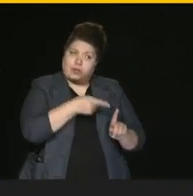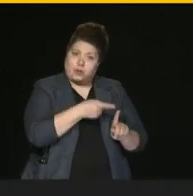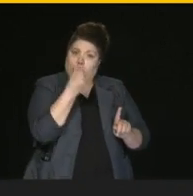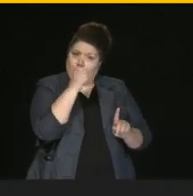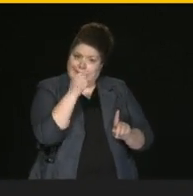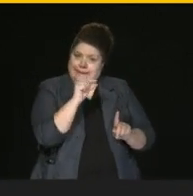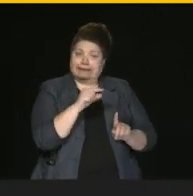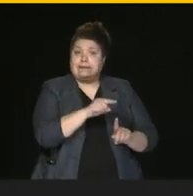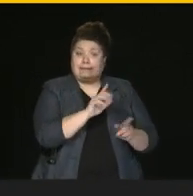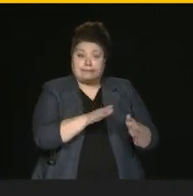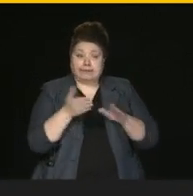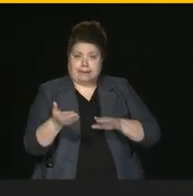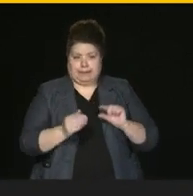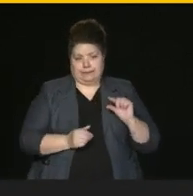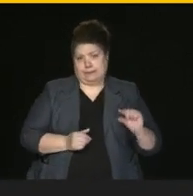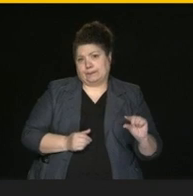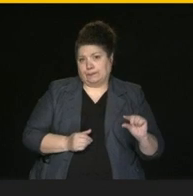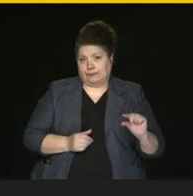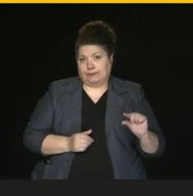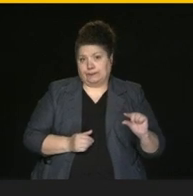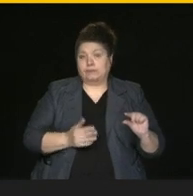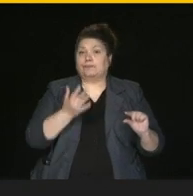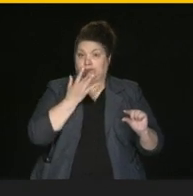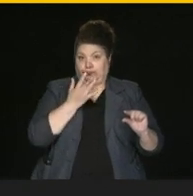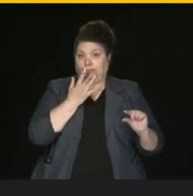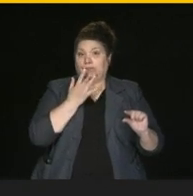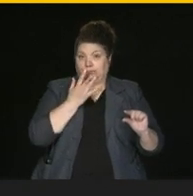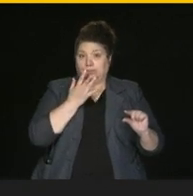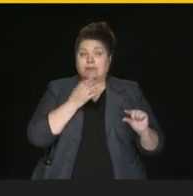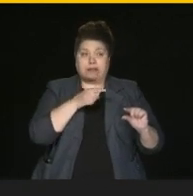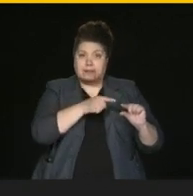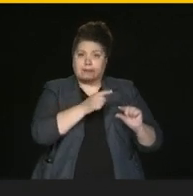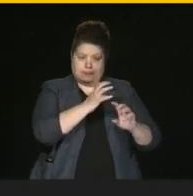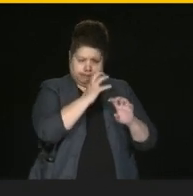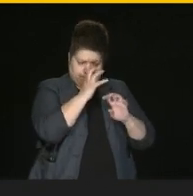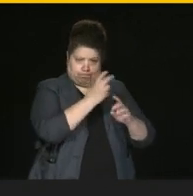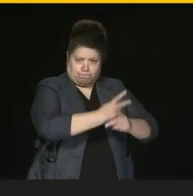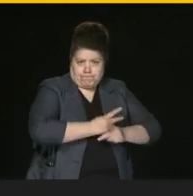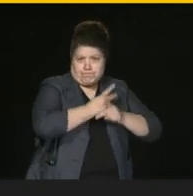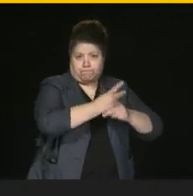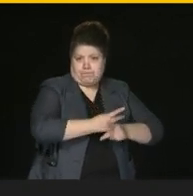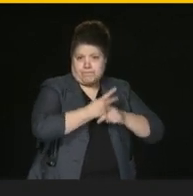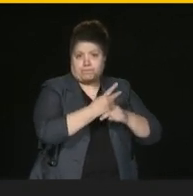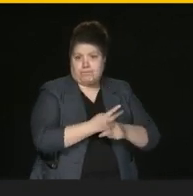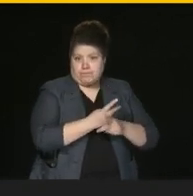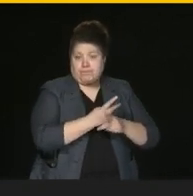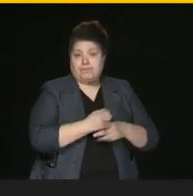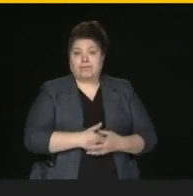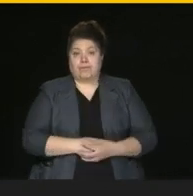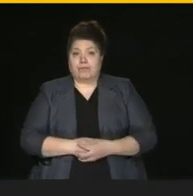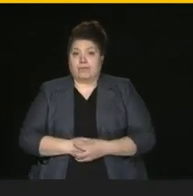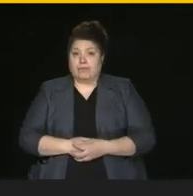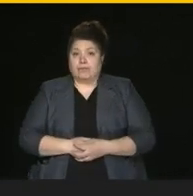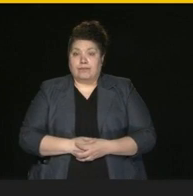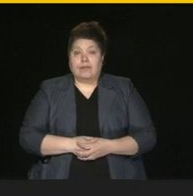BEST CASE SCENARIO, TO STAY IN THE LOWER RANGE OF THE GREEN BOW, WITH STRONG EPIDEMIC